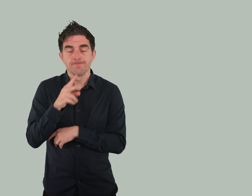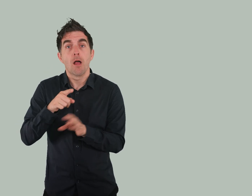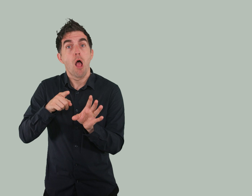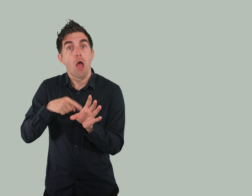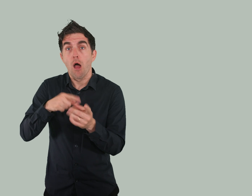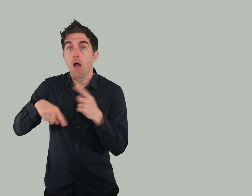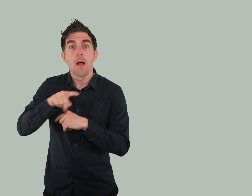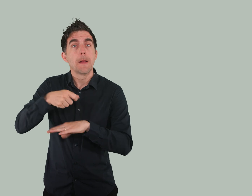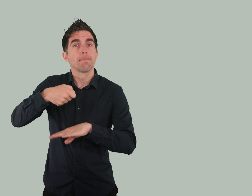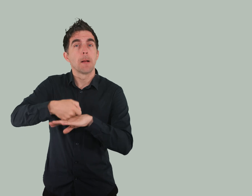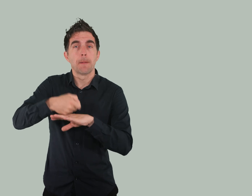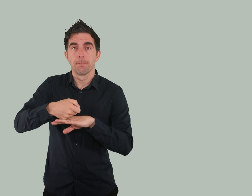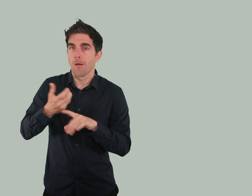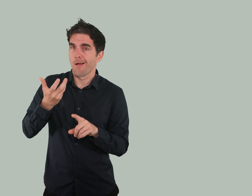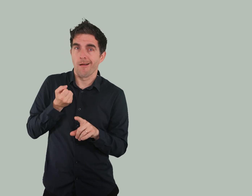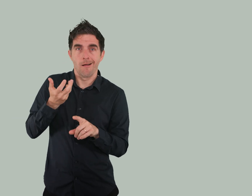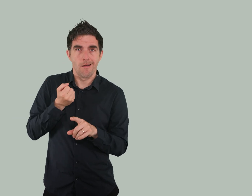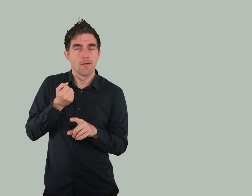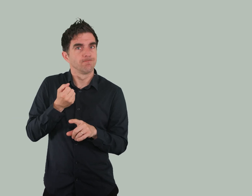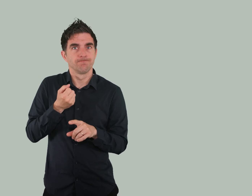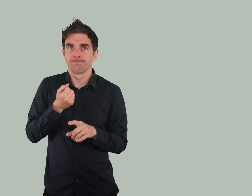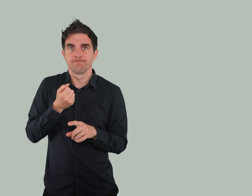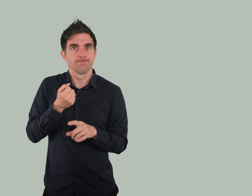suggests youth minimum wage rates